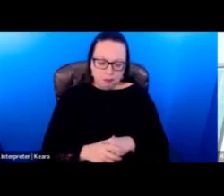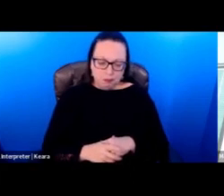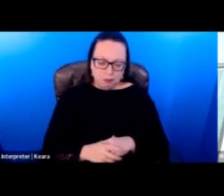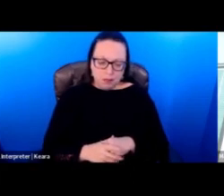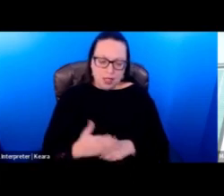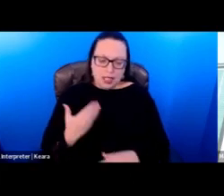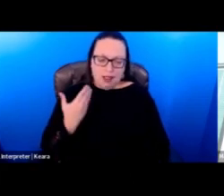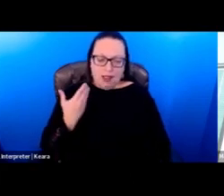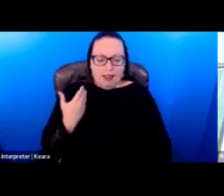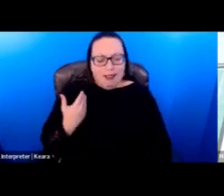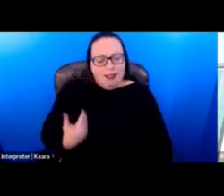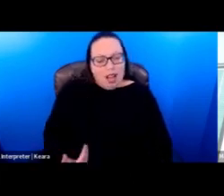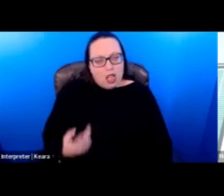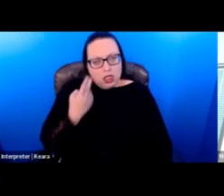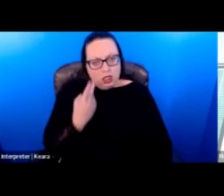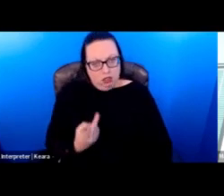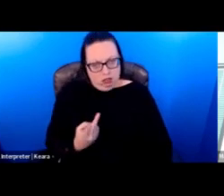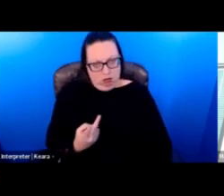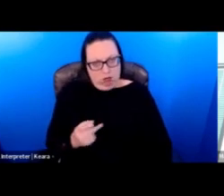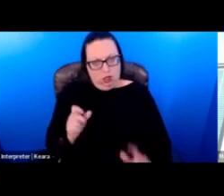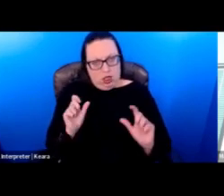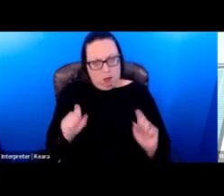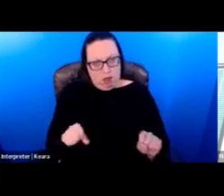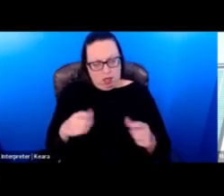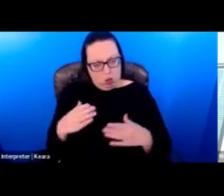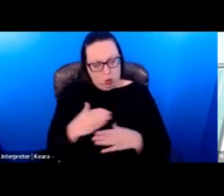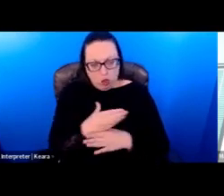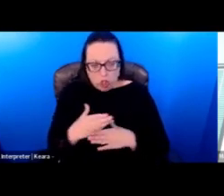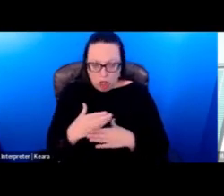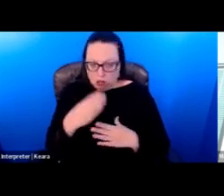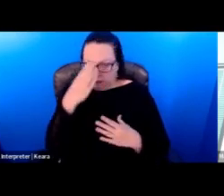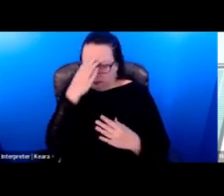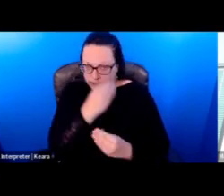ability to share about this and educate others about this has